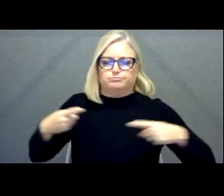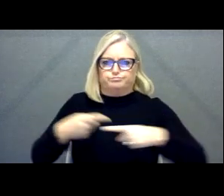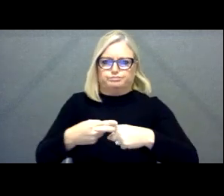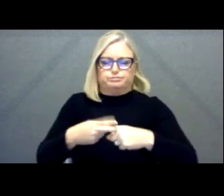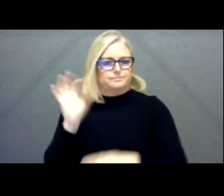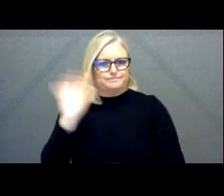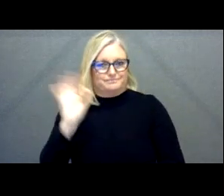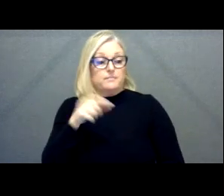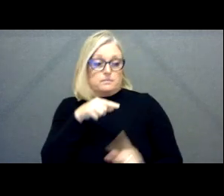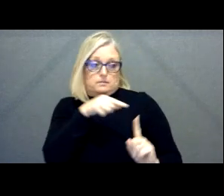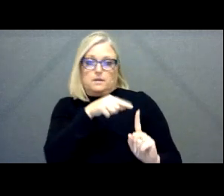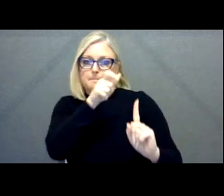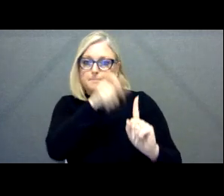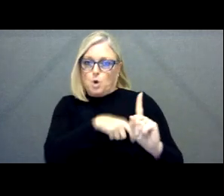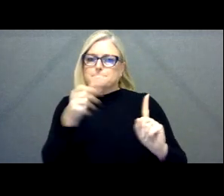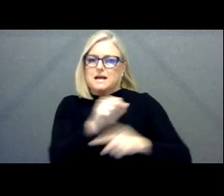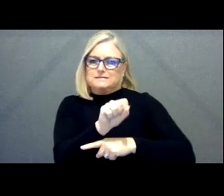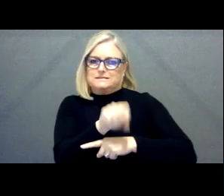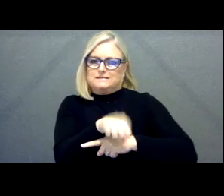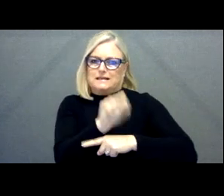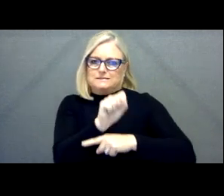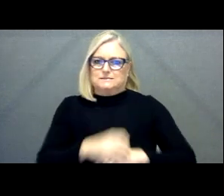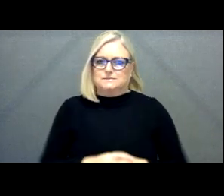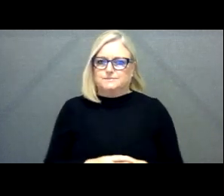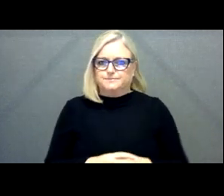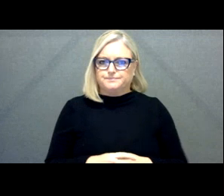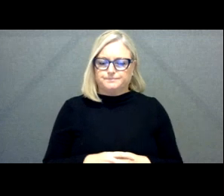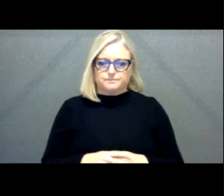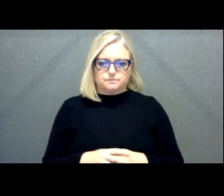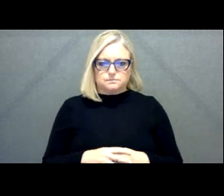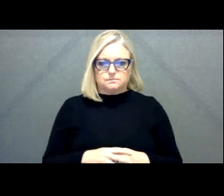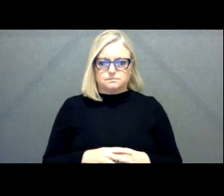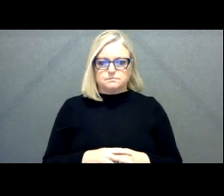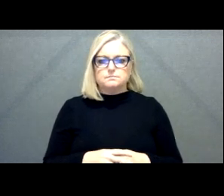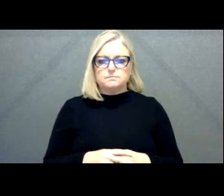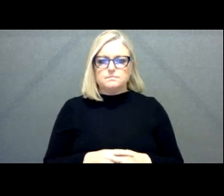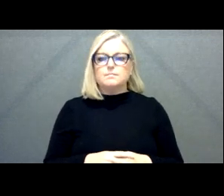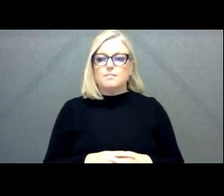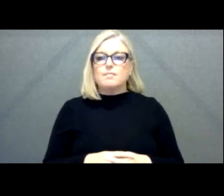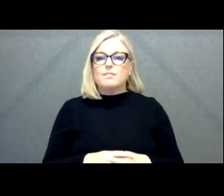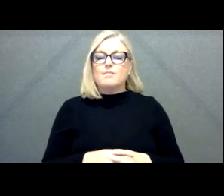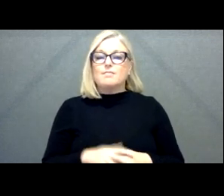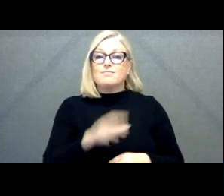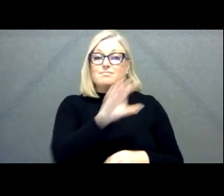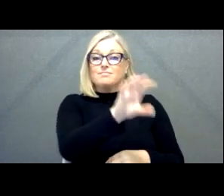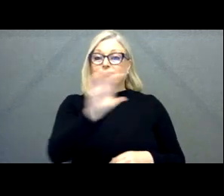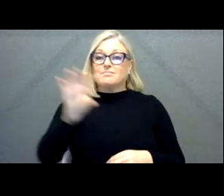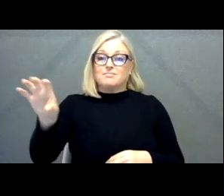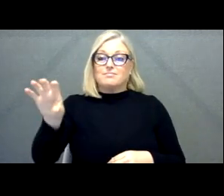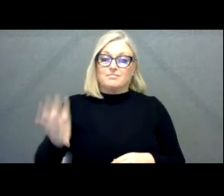consent now this slide perhaps might look a bit wordy but it really is again something you might